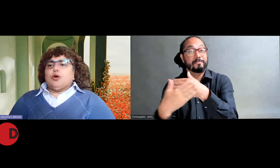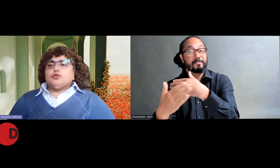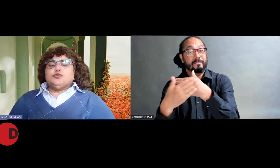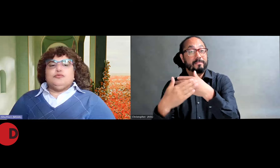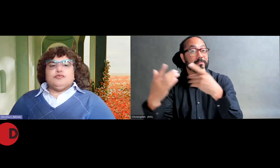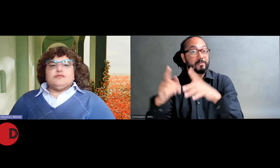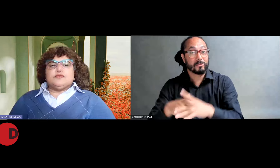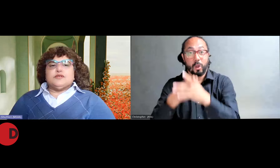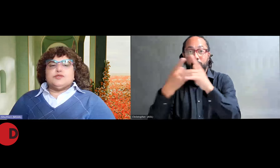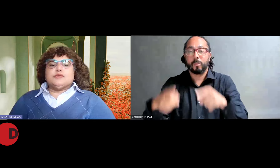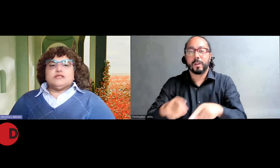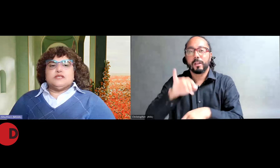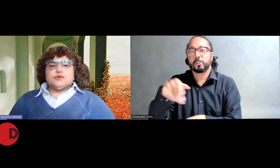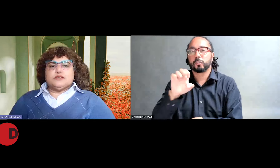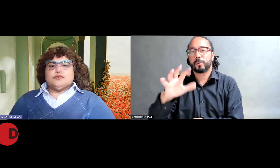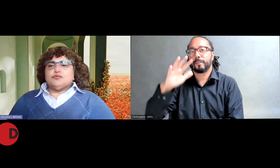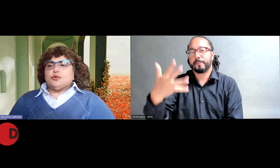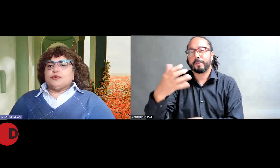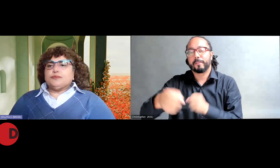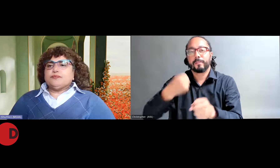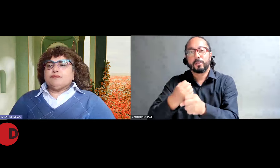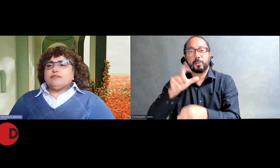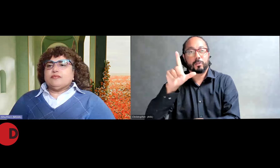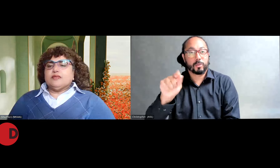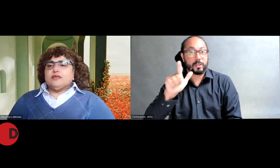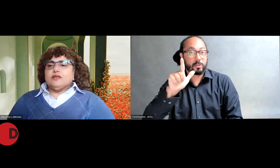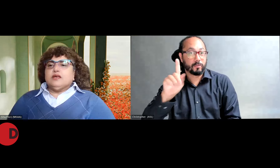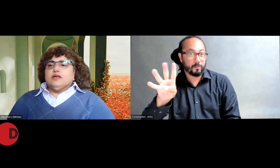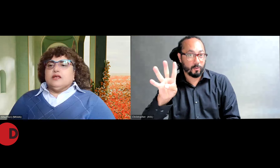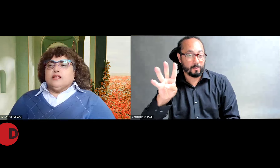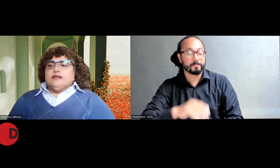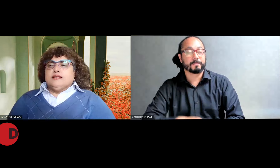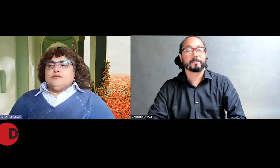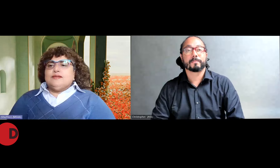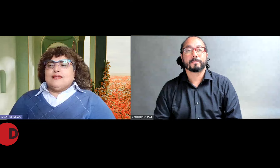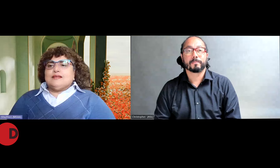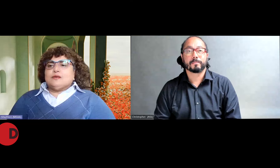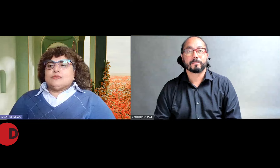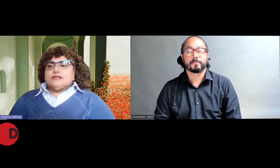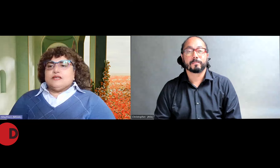and the consultation launched to the public on June 5, 2024.